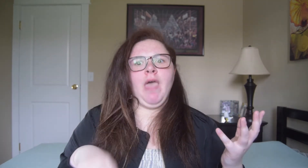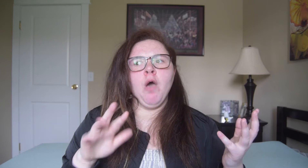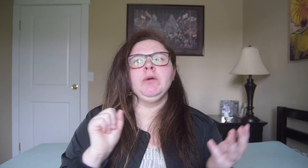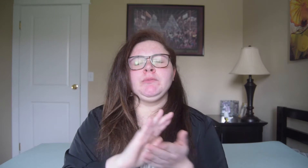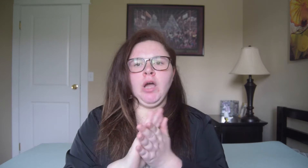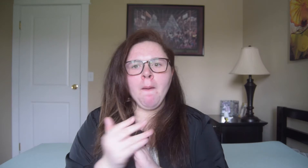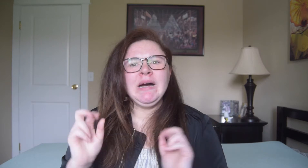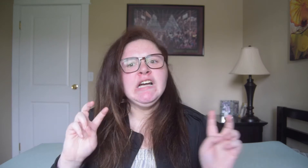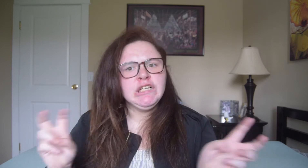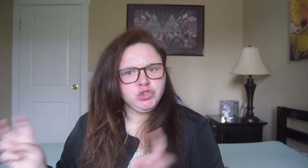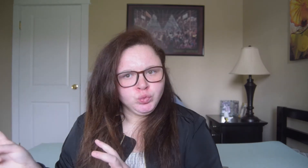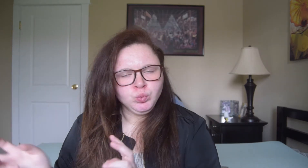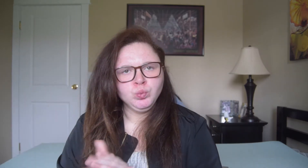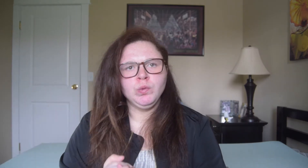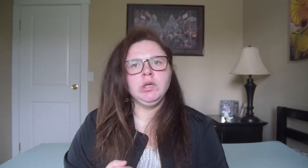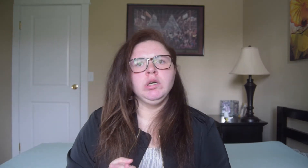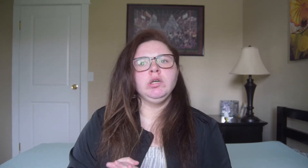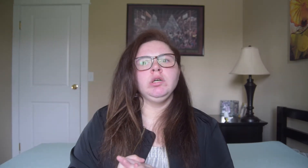That was becoming an issue